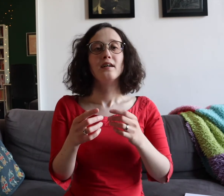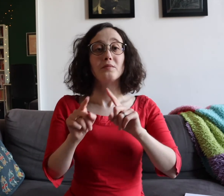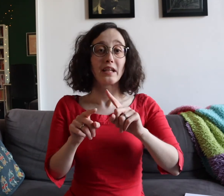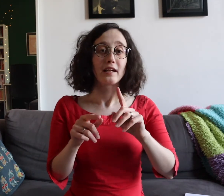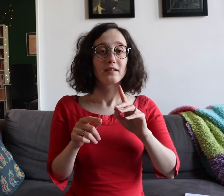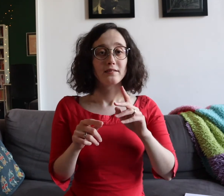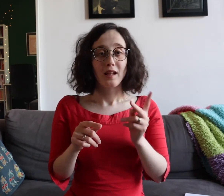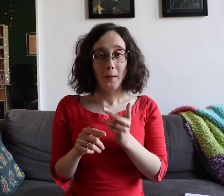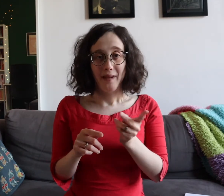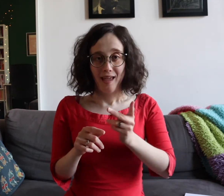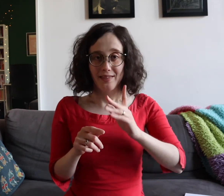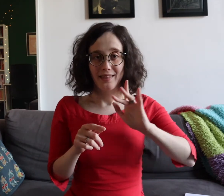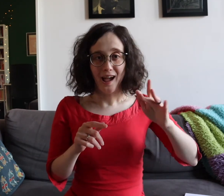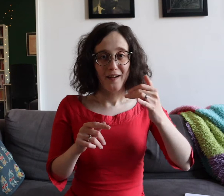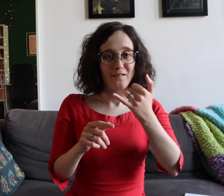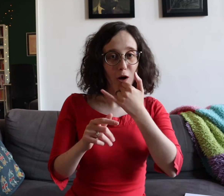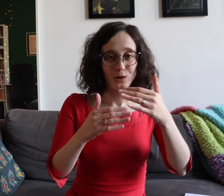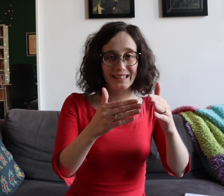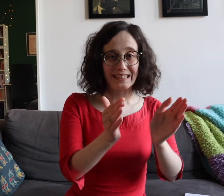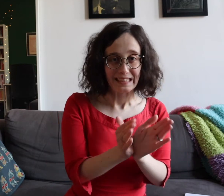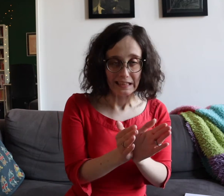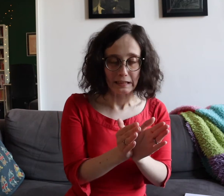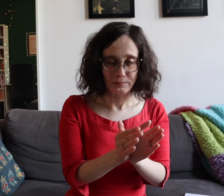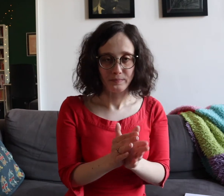Meaning they both went to the wrong family.